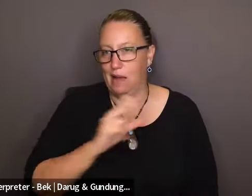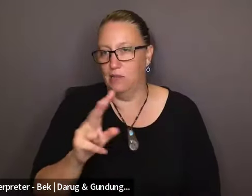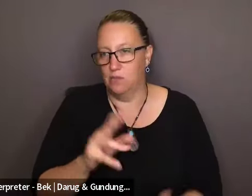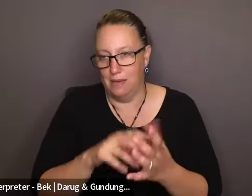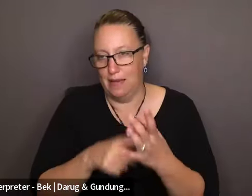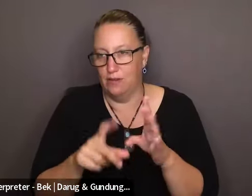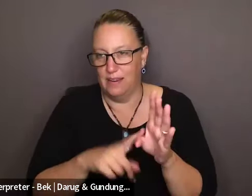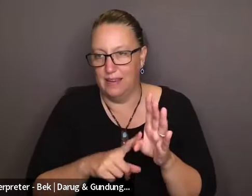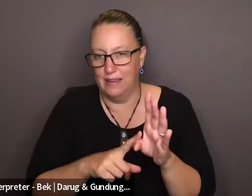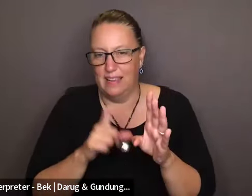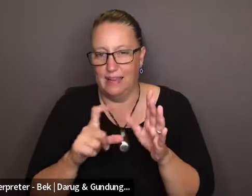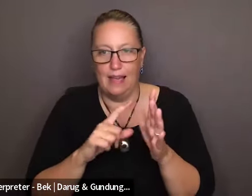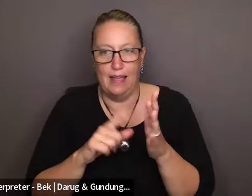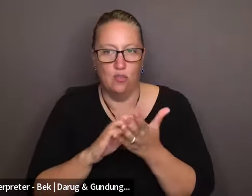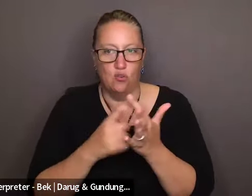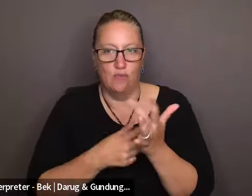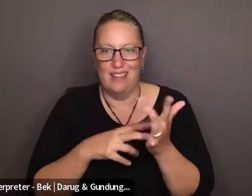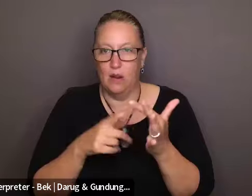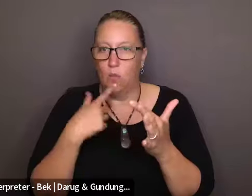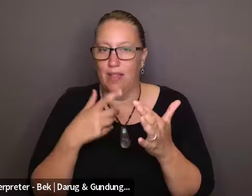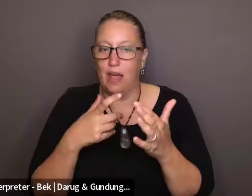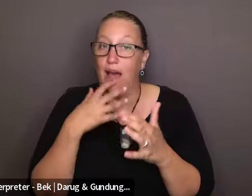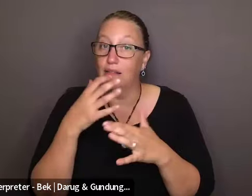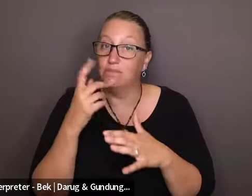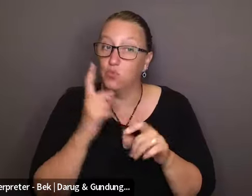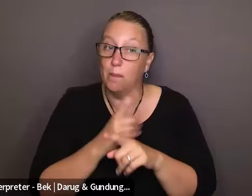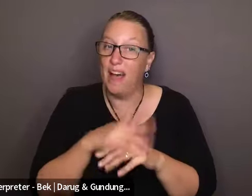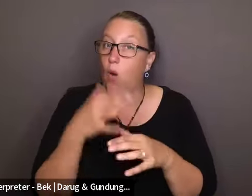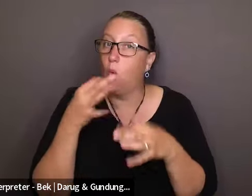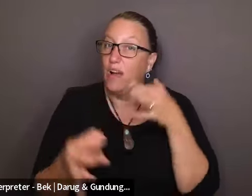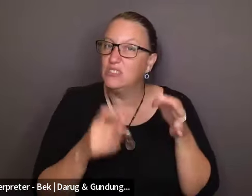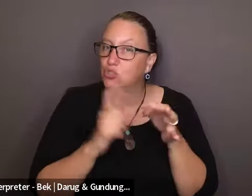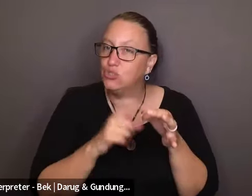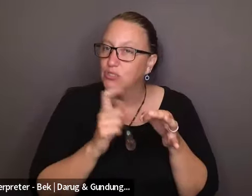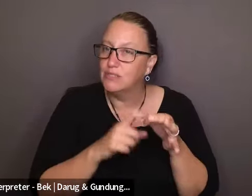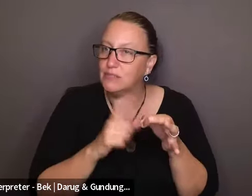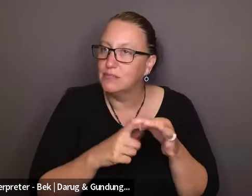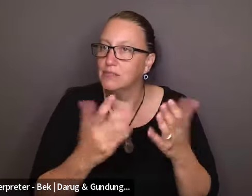you are usually on the right track. I'm just going to pause for a minute. I'm going to hand back to Mary and